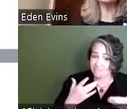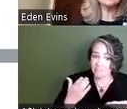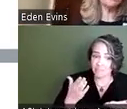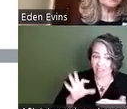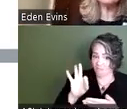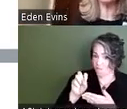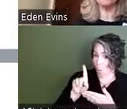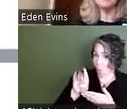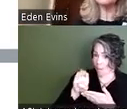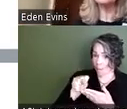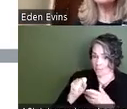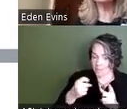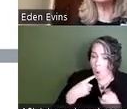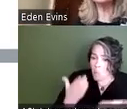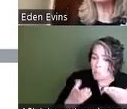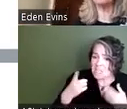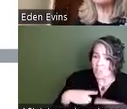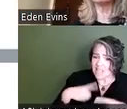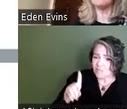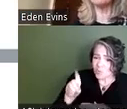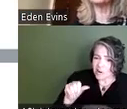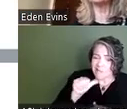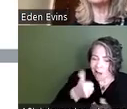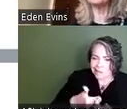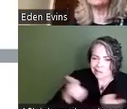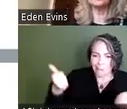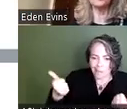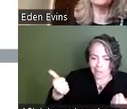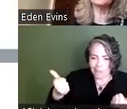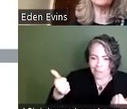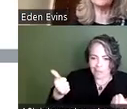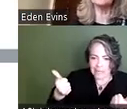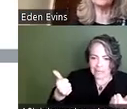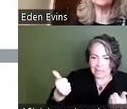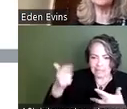a separate syndrome, given the symptom overlap with substance use disorders and other diagnoses,